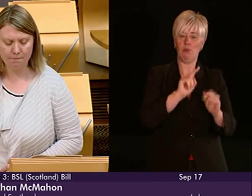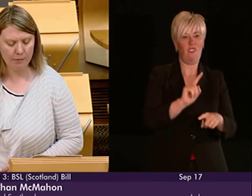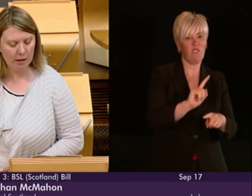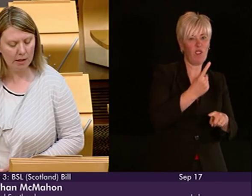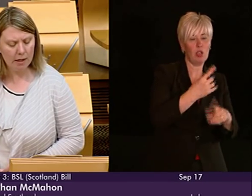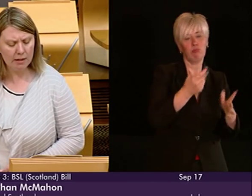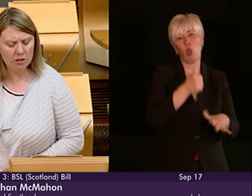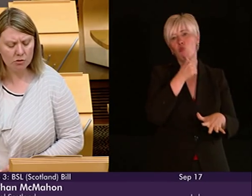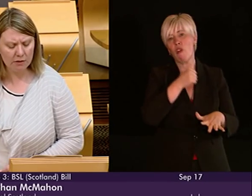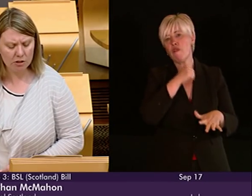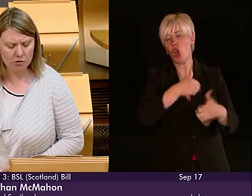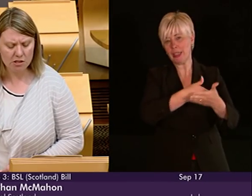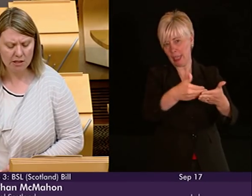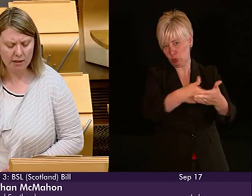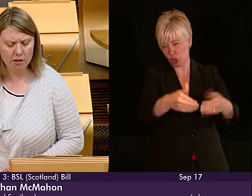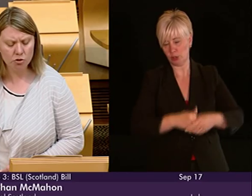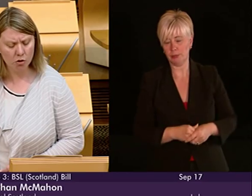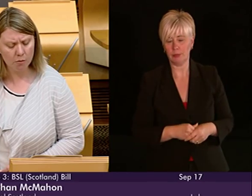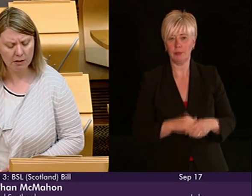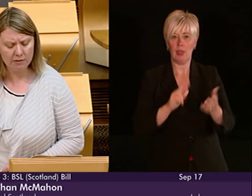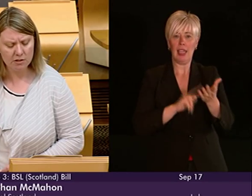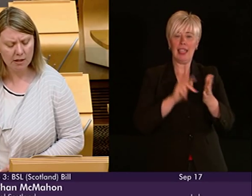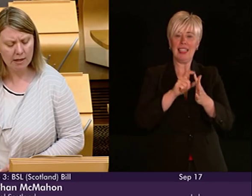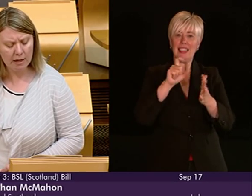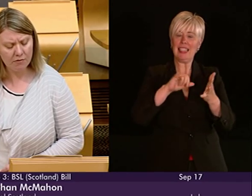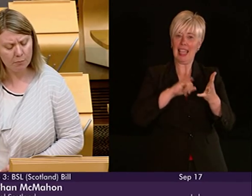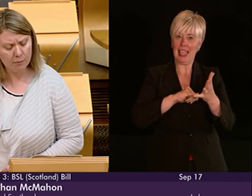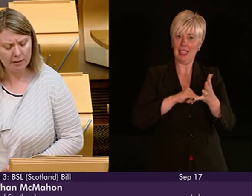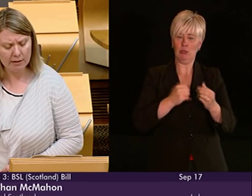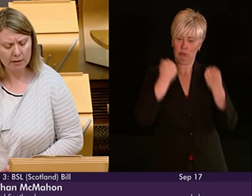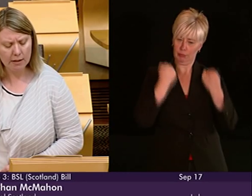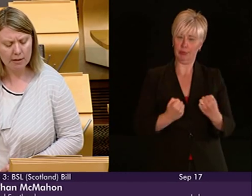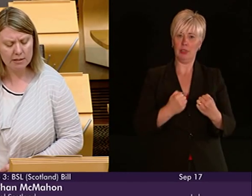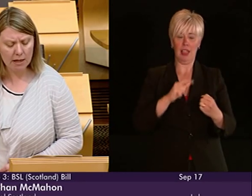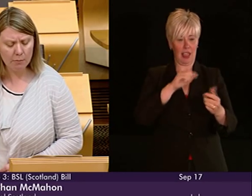language. The National Deaf Children’s Society strongly believes that, if implemented, this